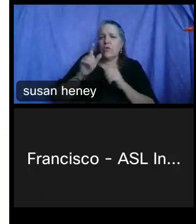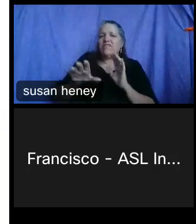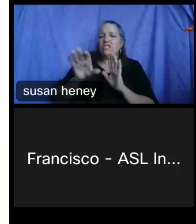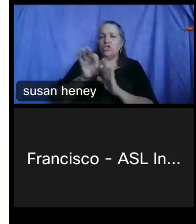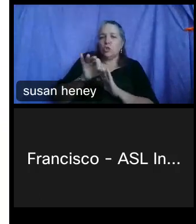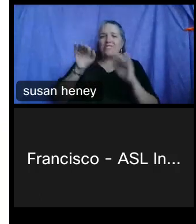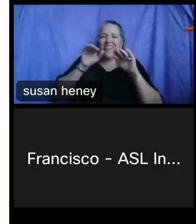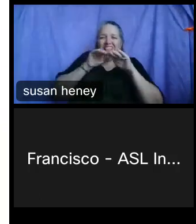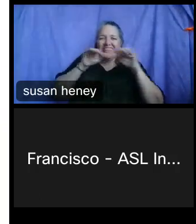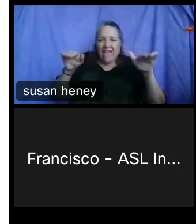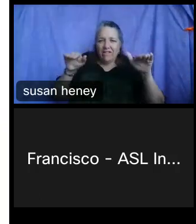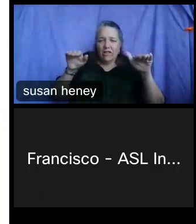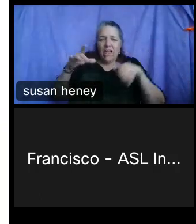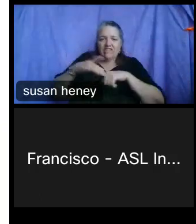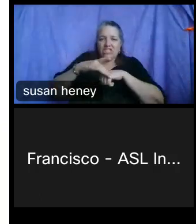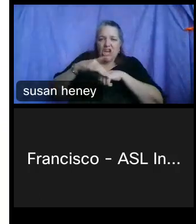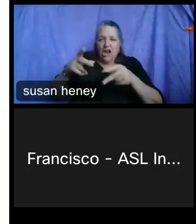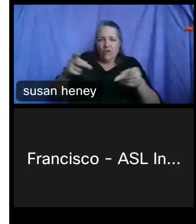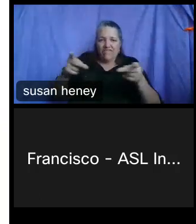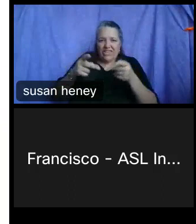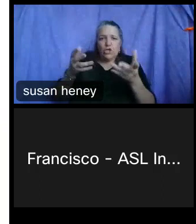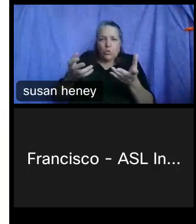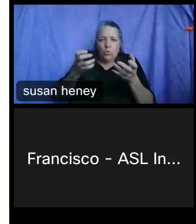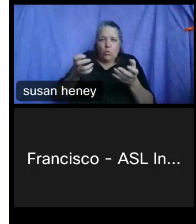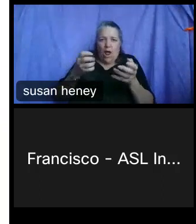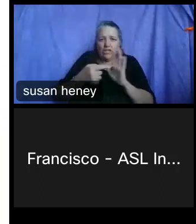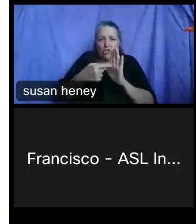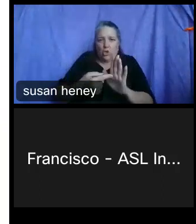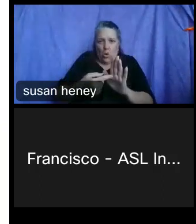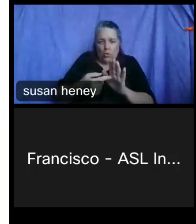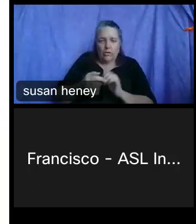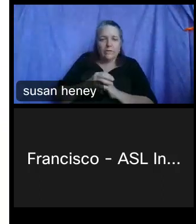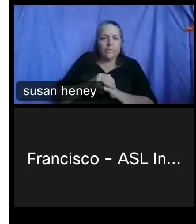of geography that you want to see your data displayed. Again, because I am from Pennsylvania,